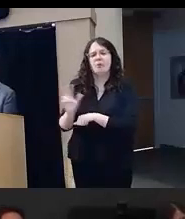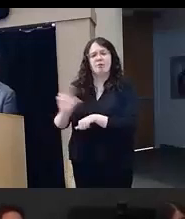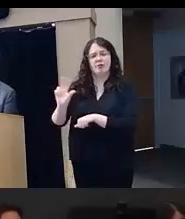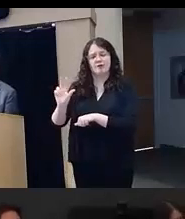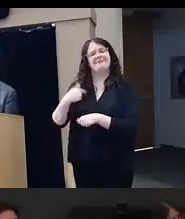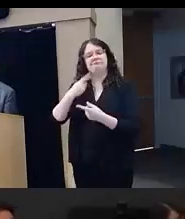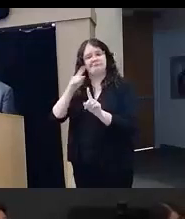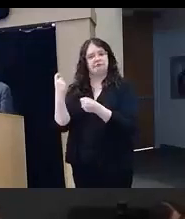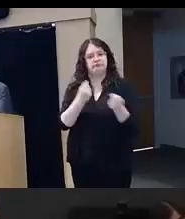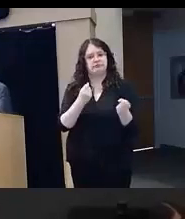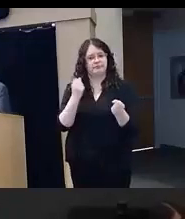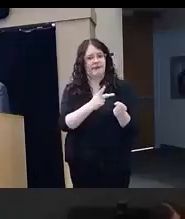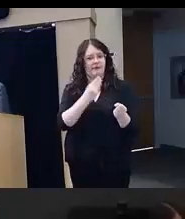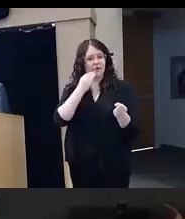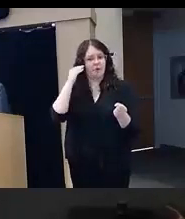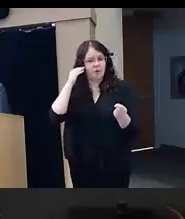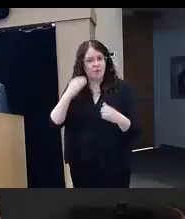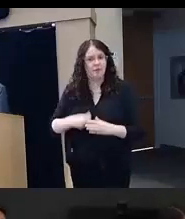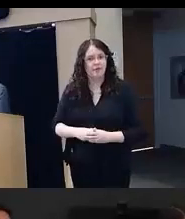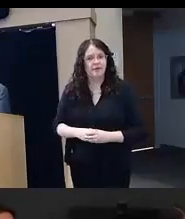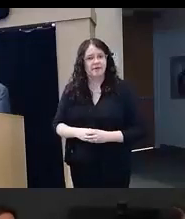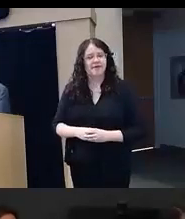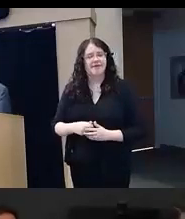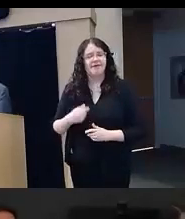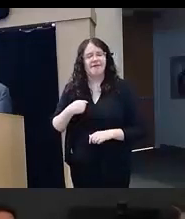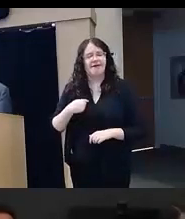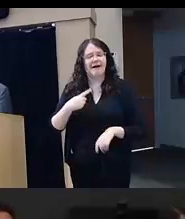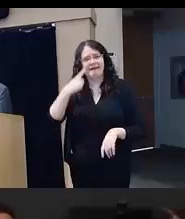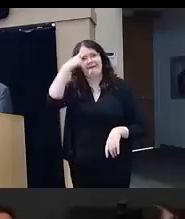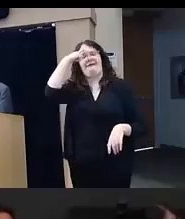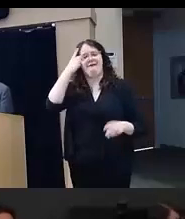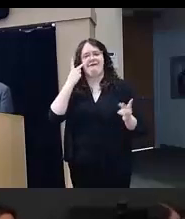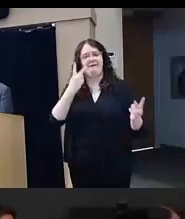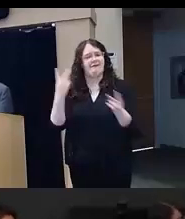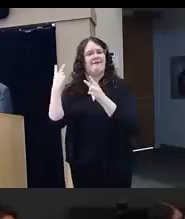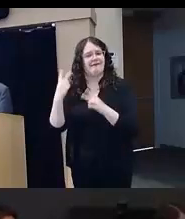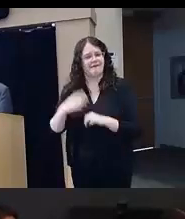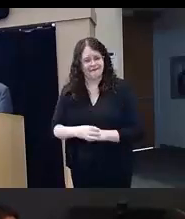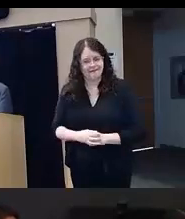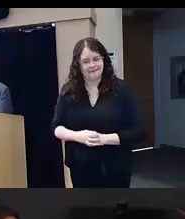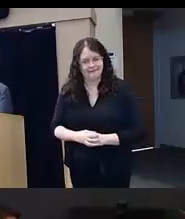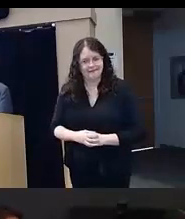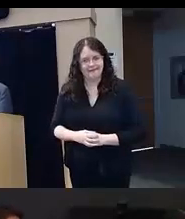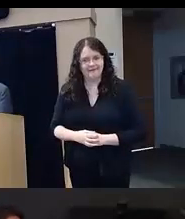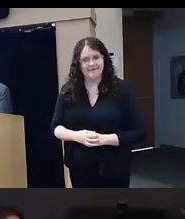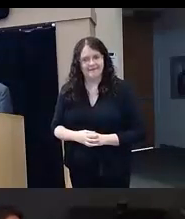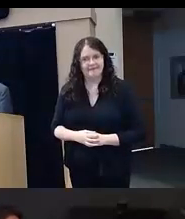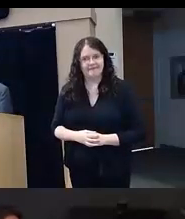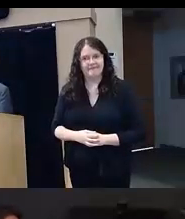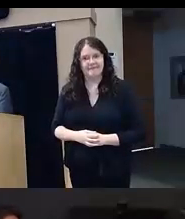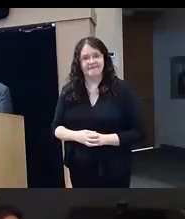home and I had this flashback that I that I remember this and uh my flashback was actually